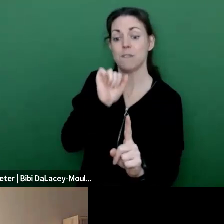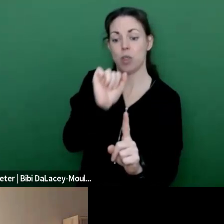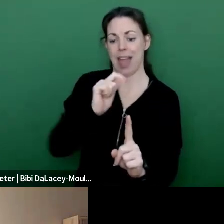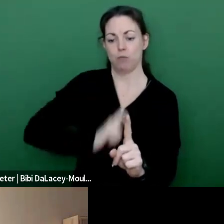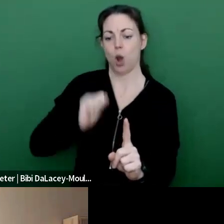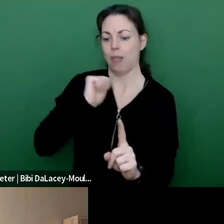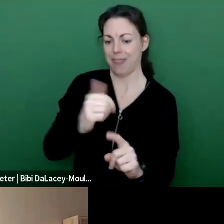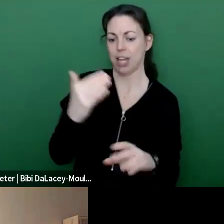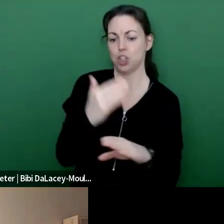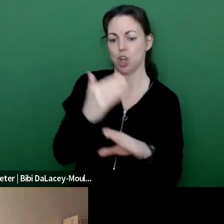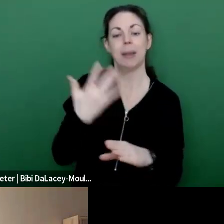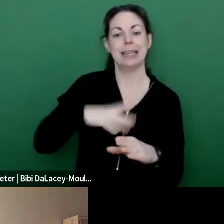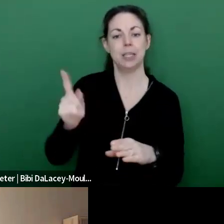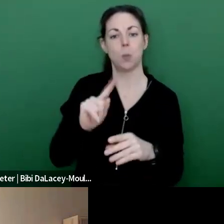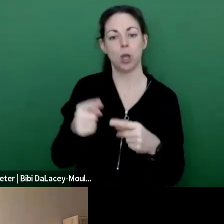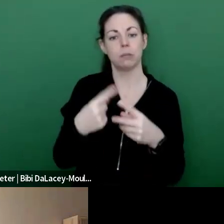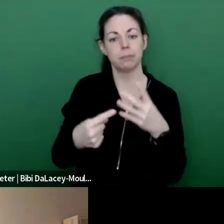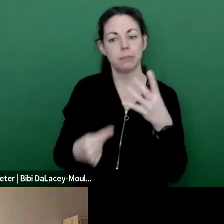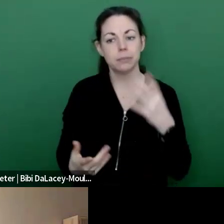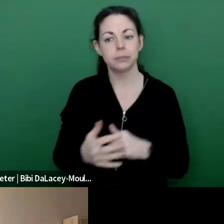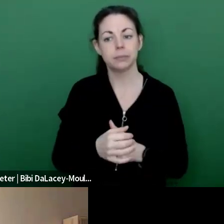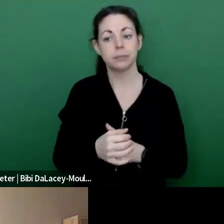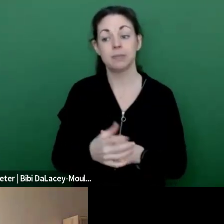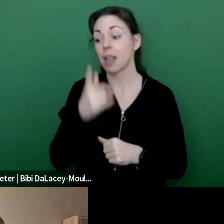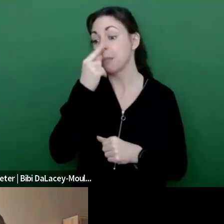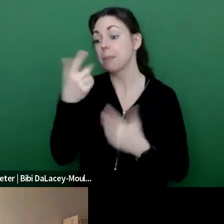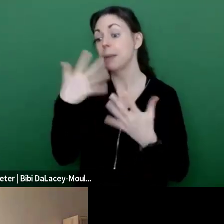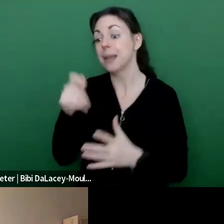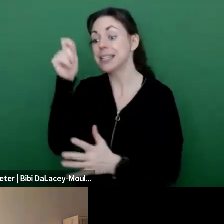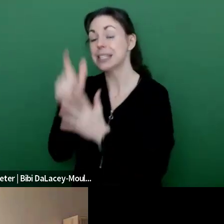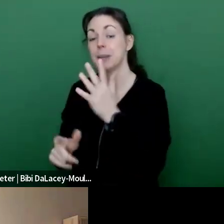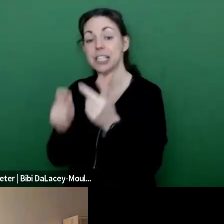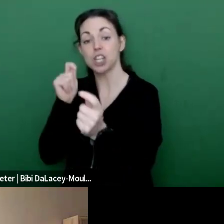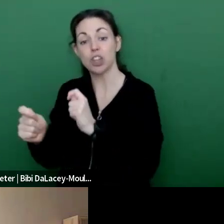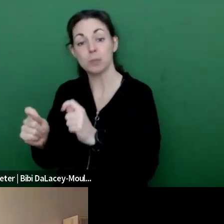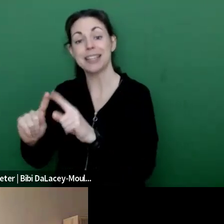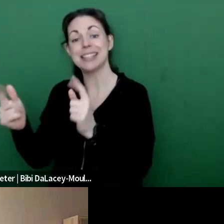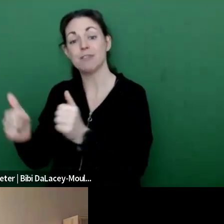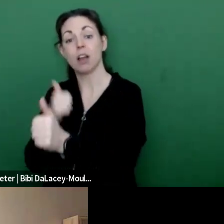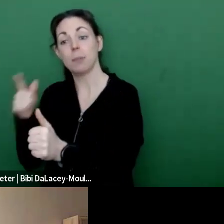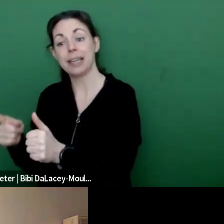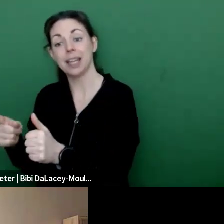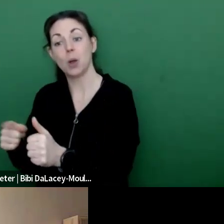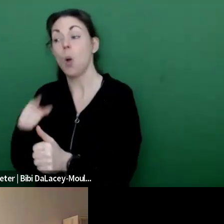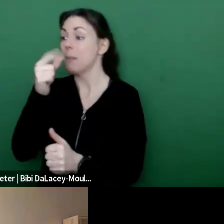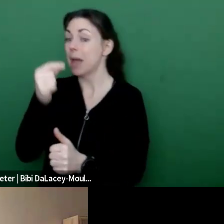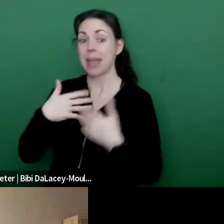Perhaps they've had disability adjustments in other organizations. Maybe they have recently experienced a change in their health.